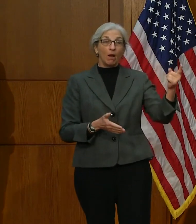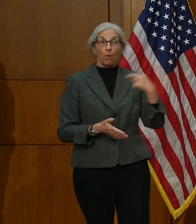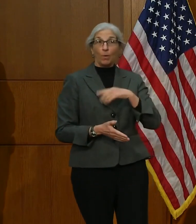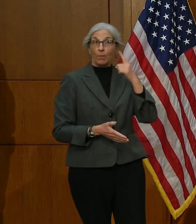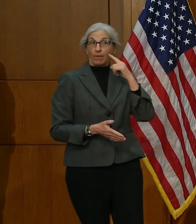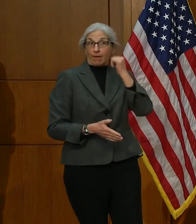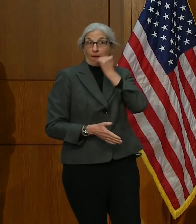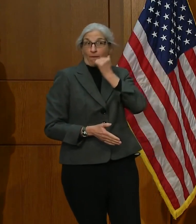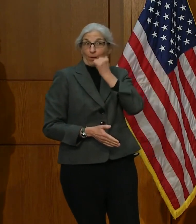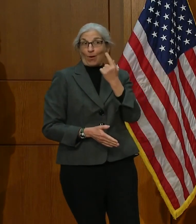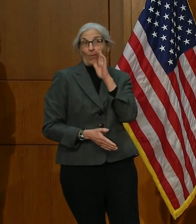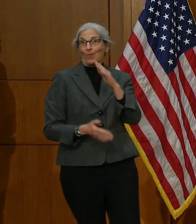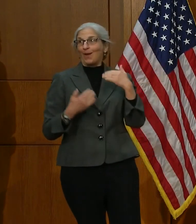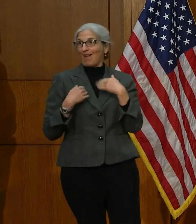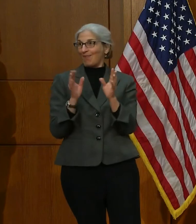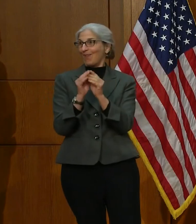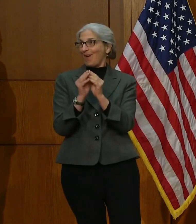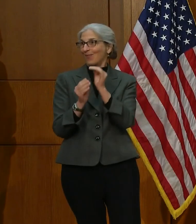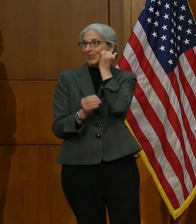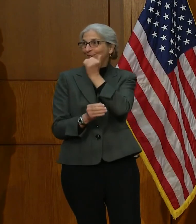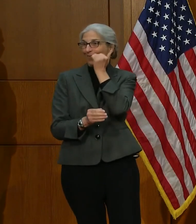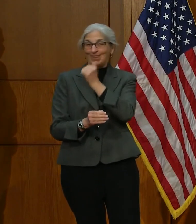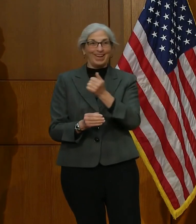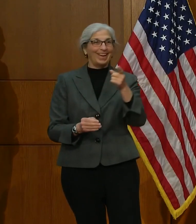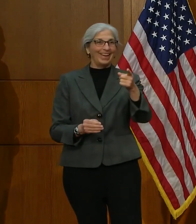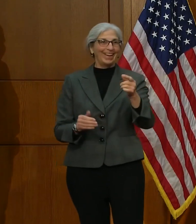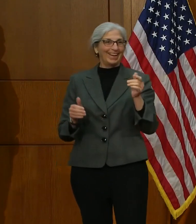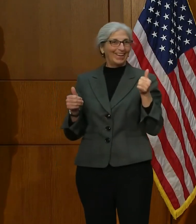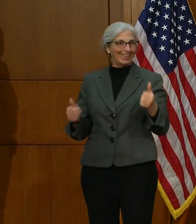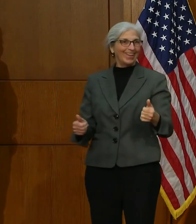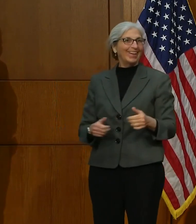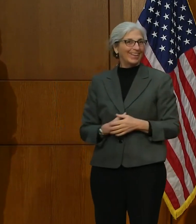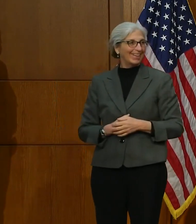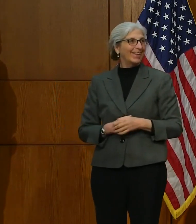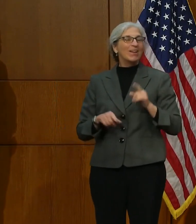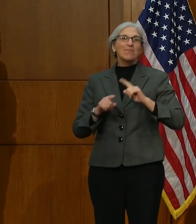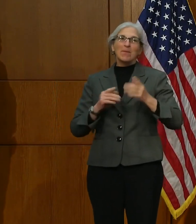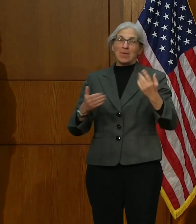HAVE CALL THESE IMMEDIATELY